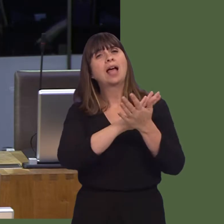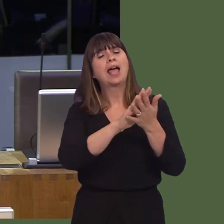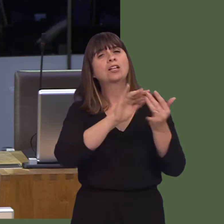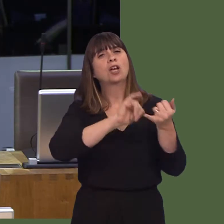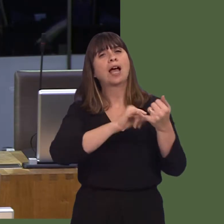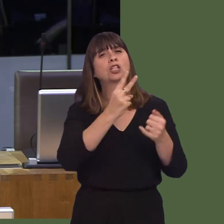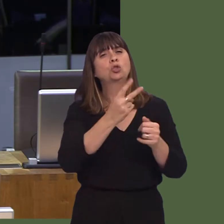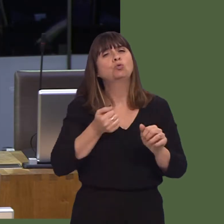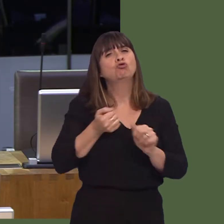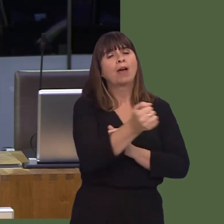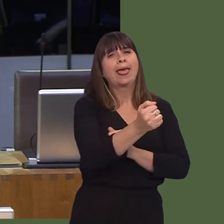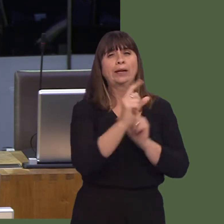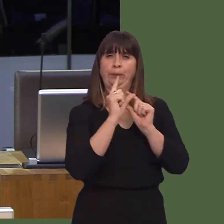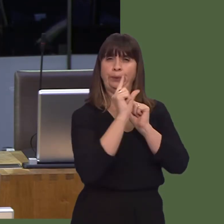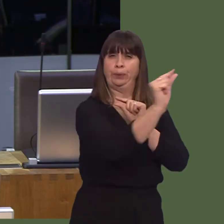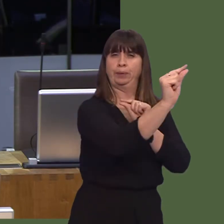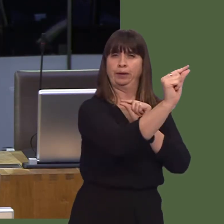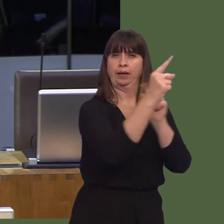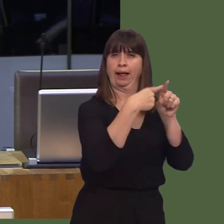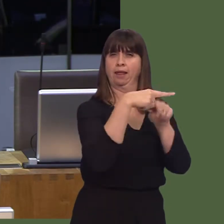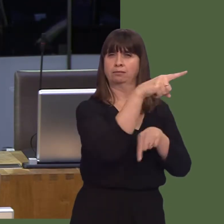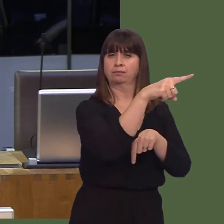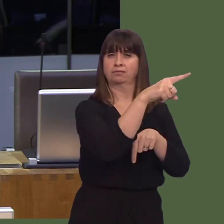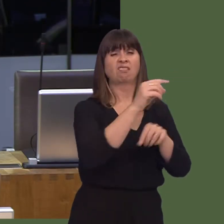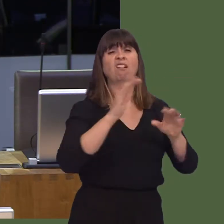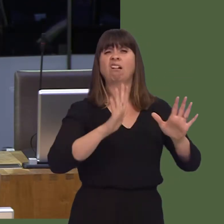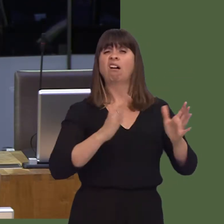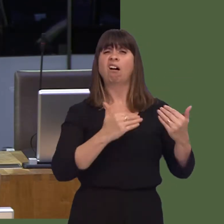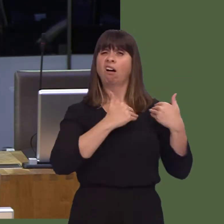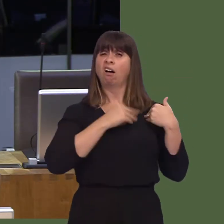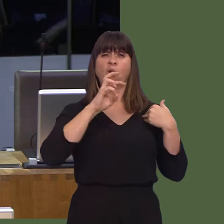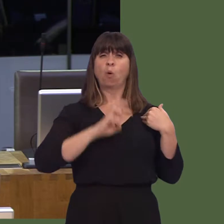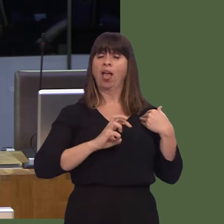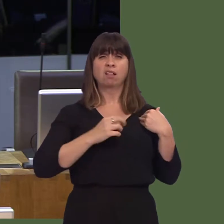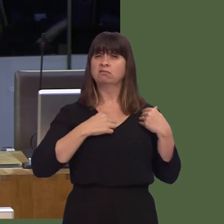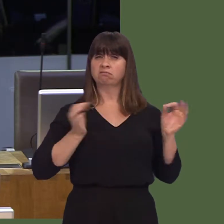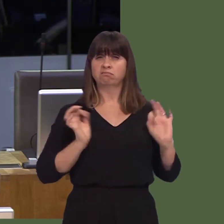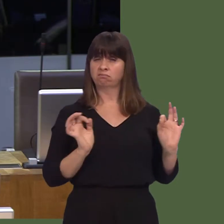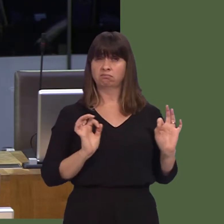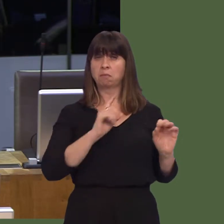Of course, it isn't a devolved scheme, as we know, but it does have profound consequences